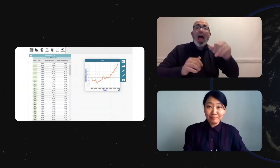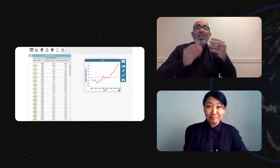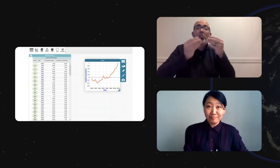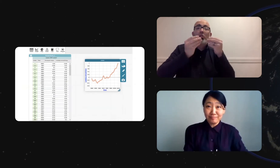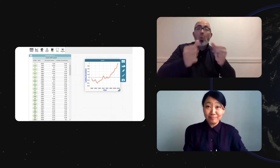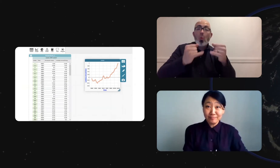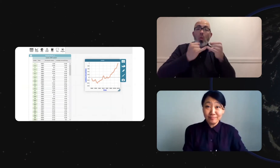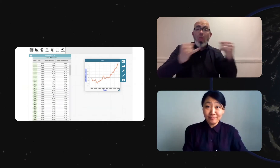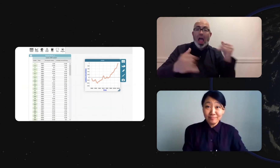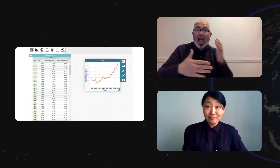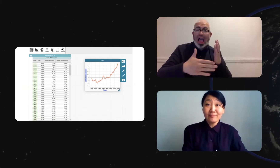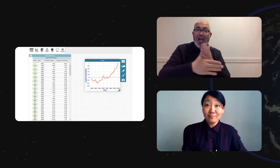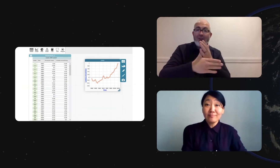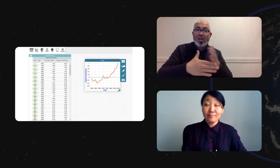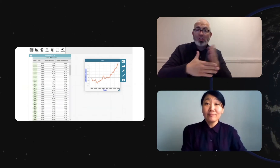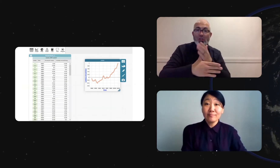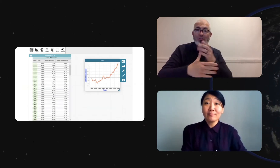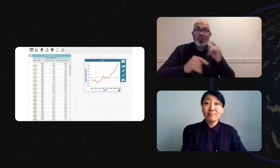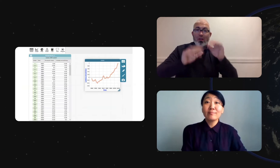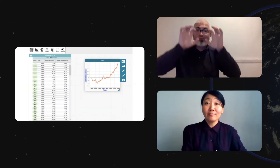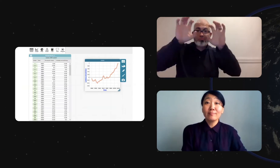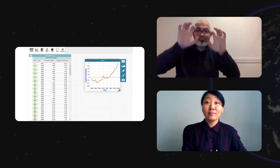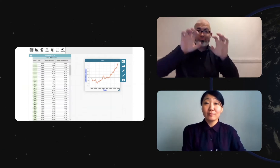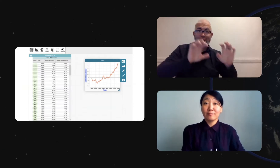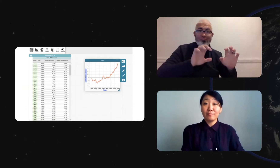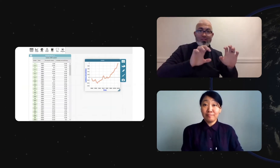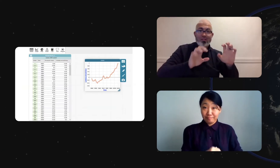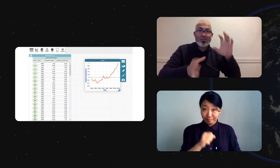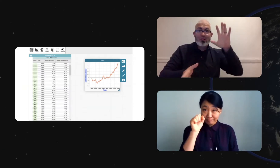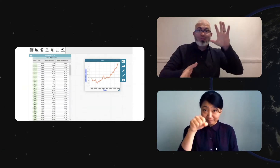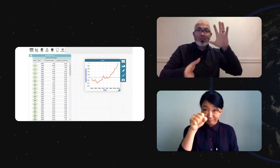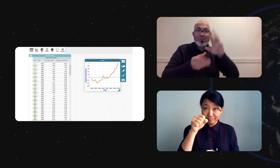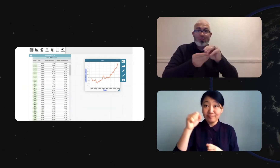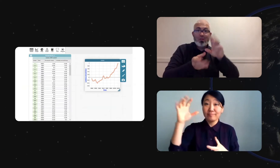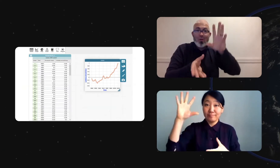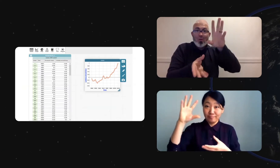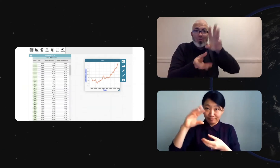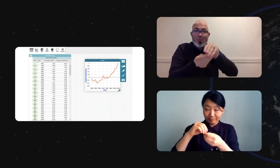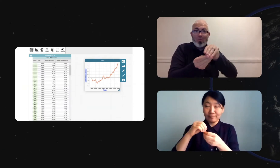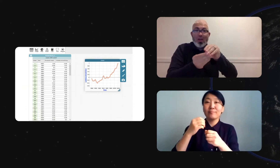So, that smoothing is showing the average?